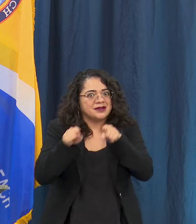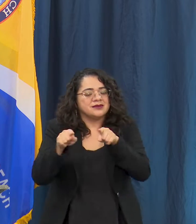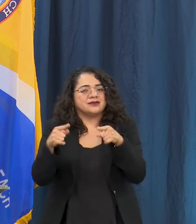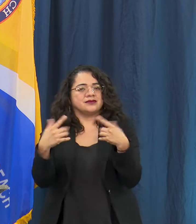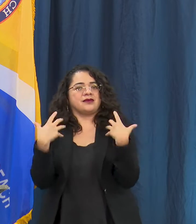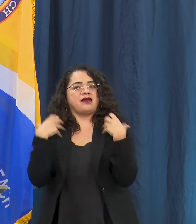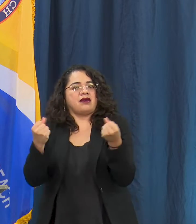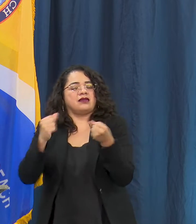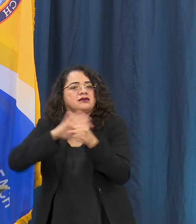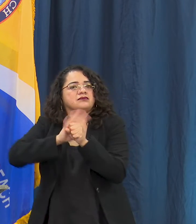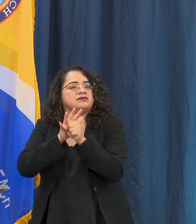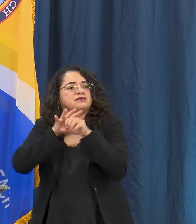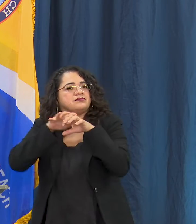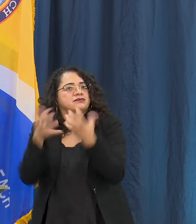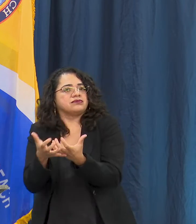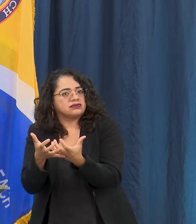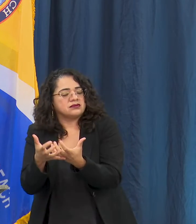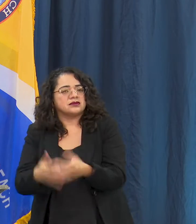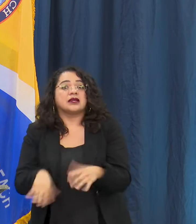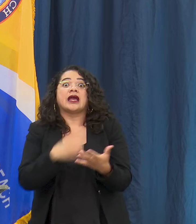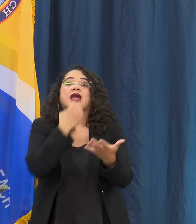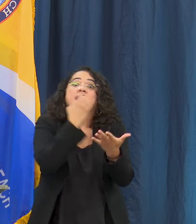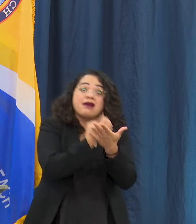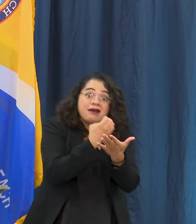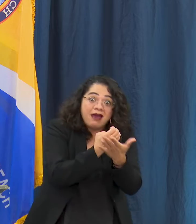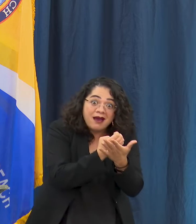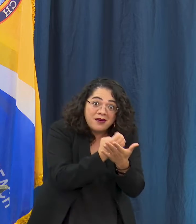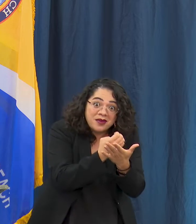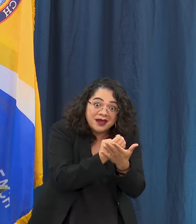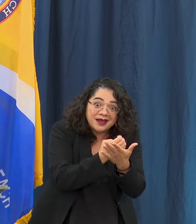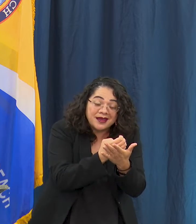economic challenge and the economic uncertainty that we're facing as a